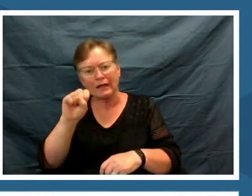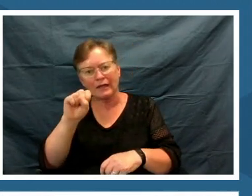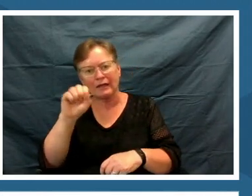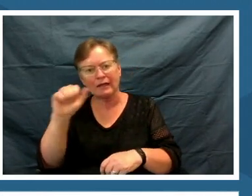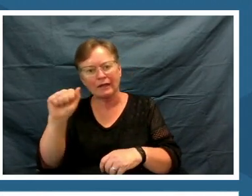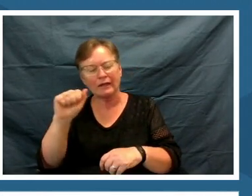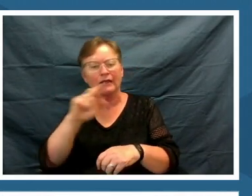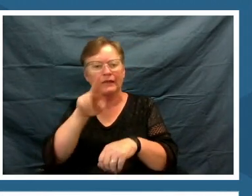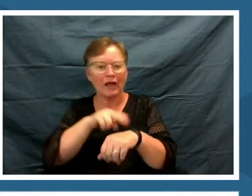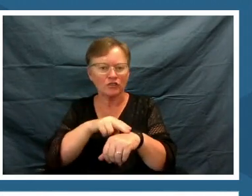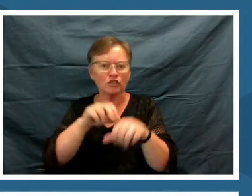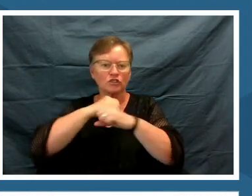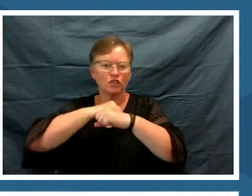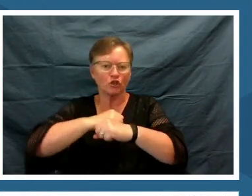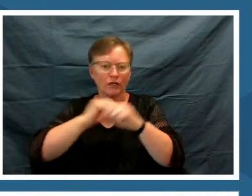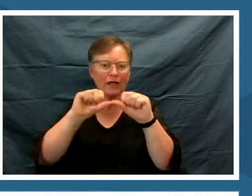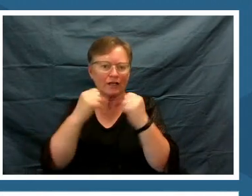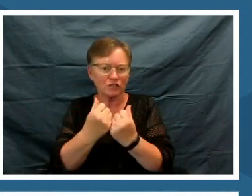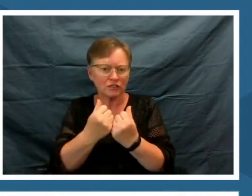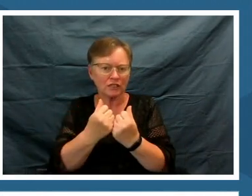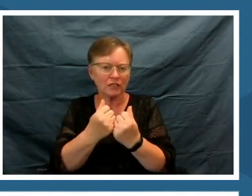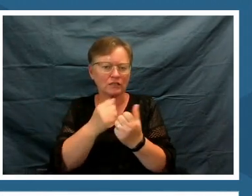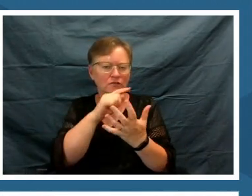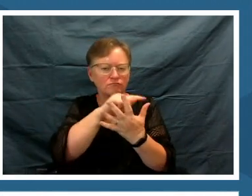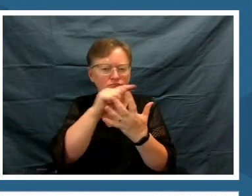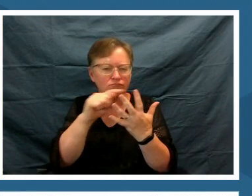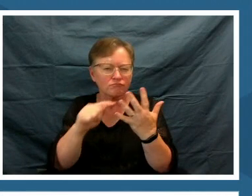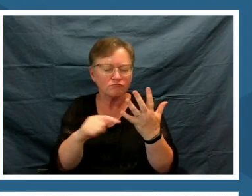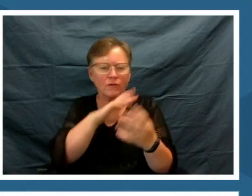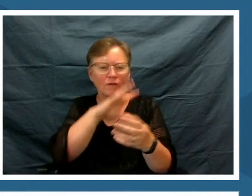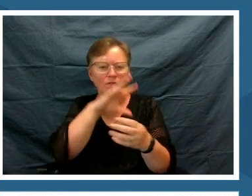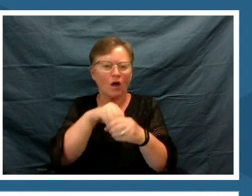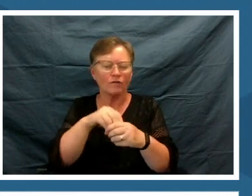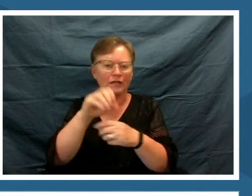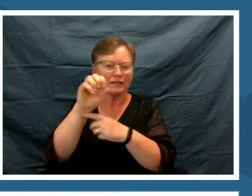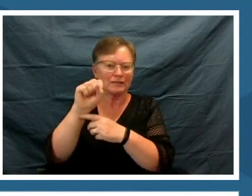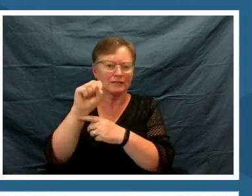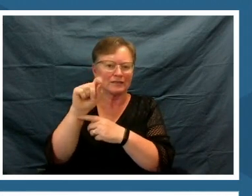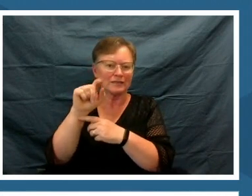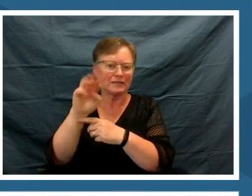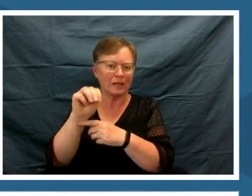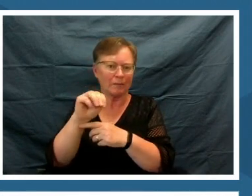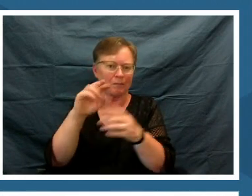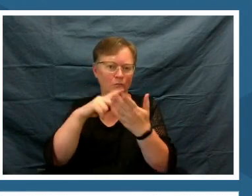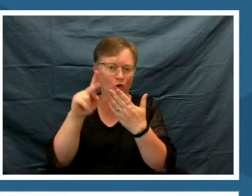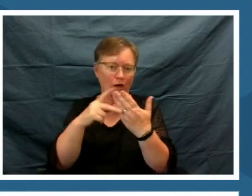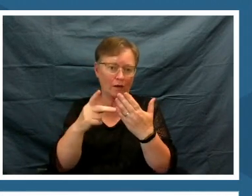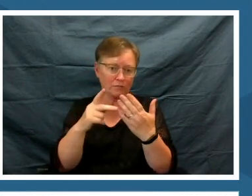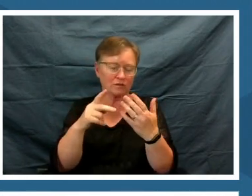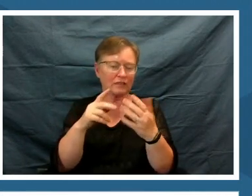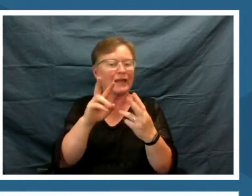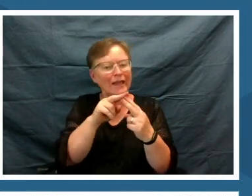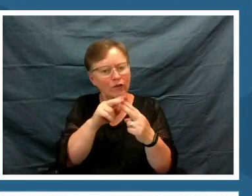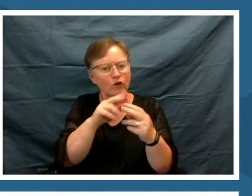and agencies run stem programs either in their community or nationally